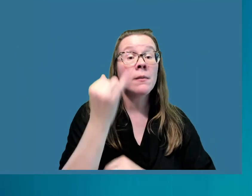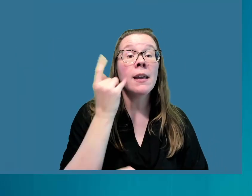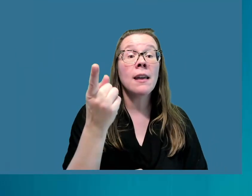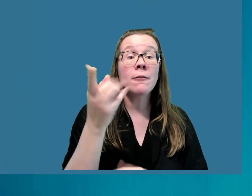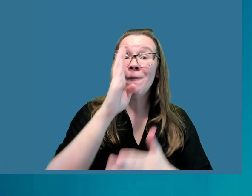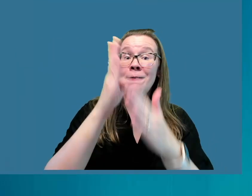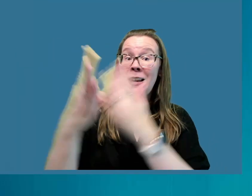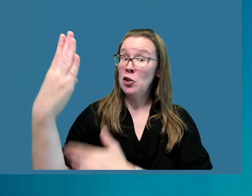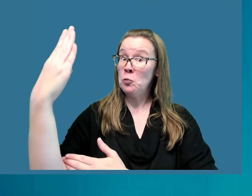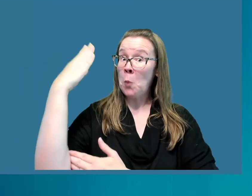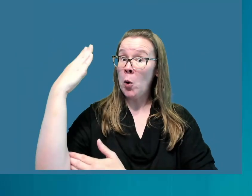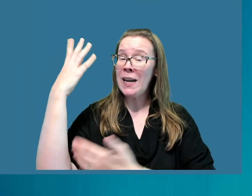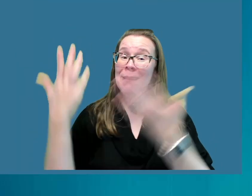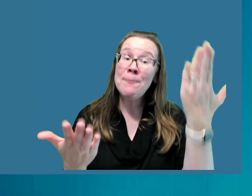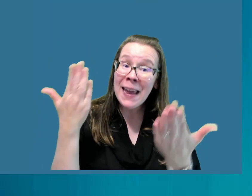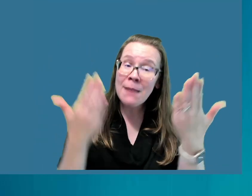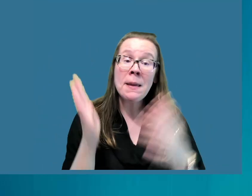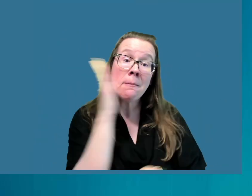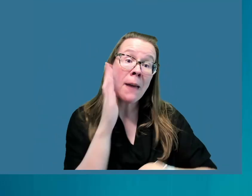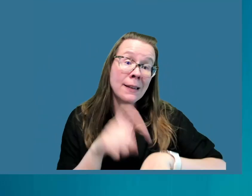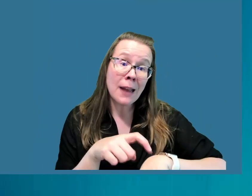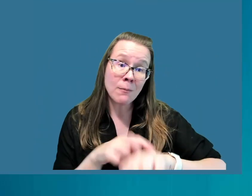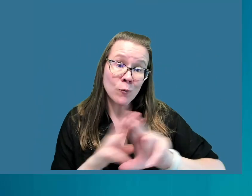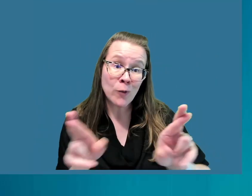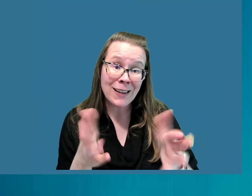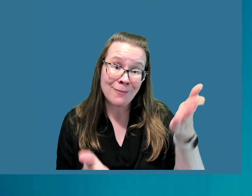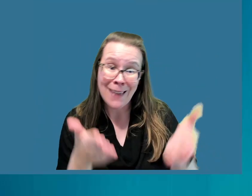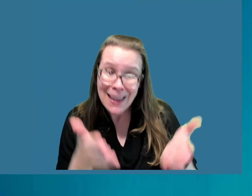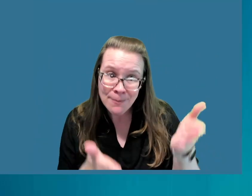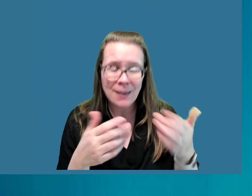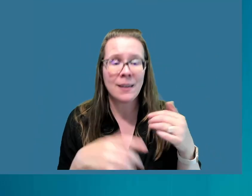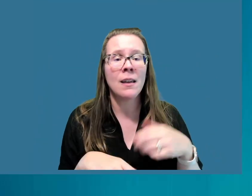did them early in the morning and then, like, by bedtime you can pack them away. But you really